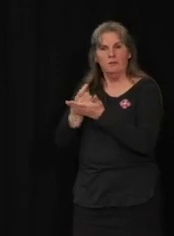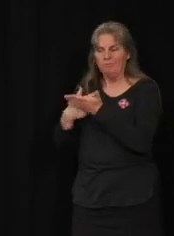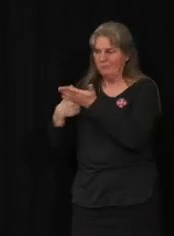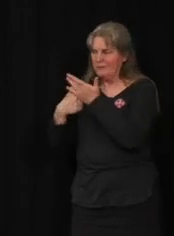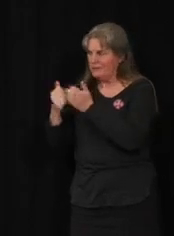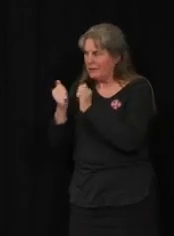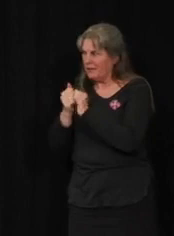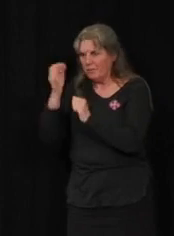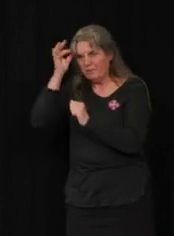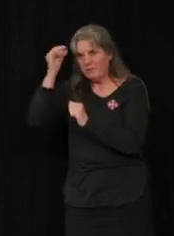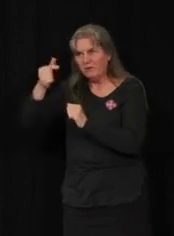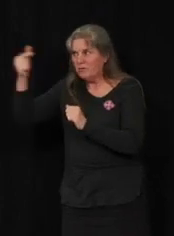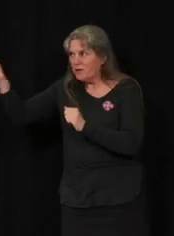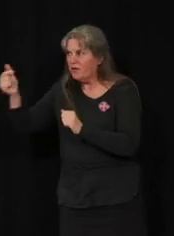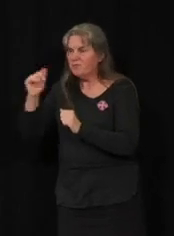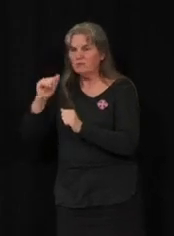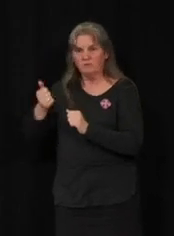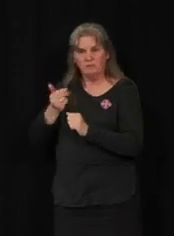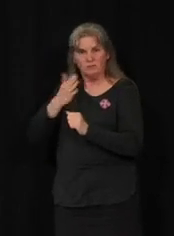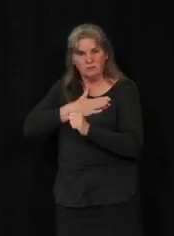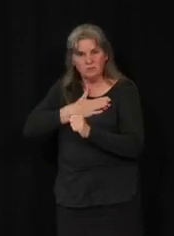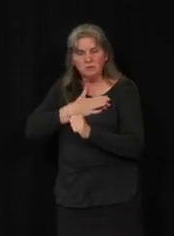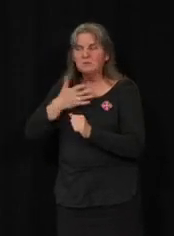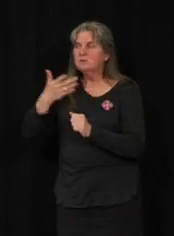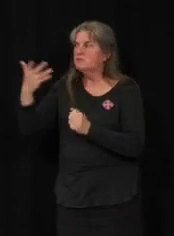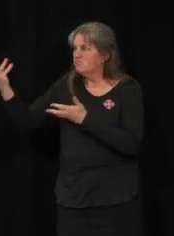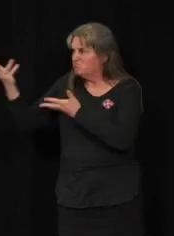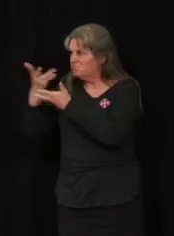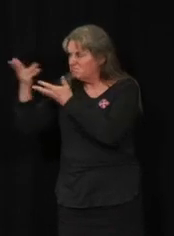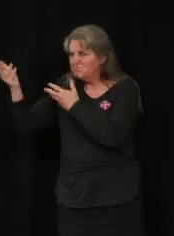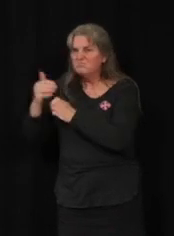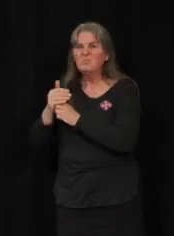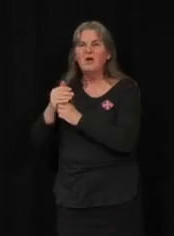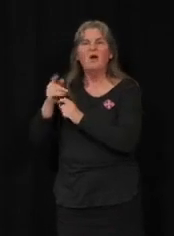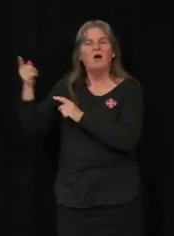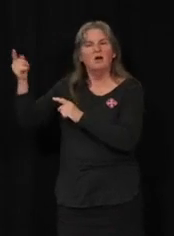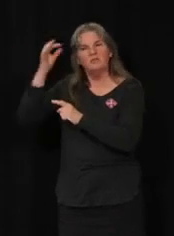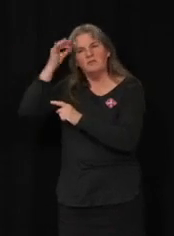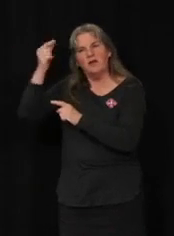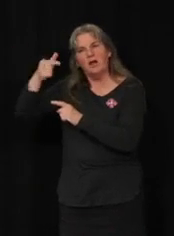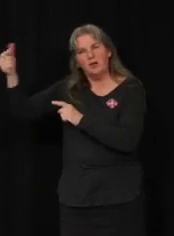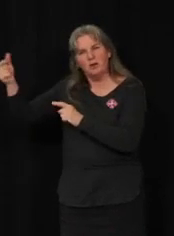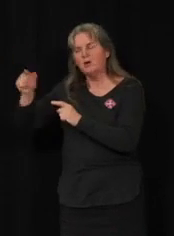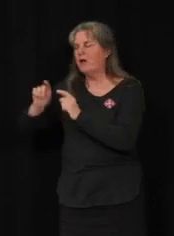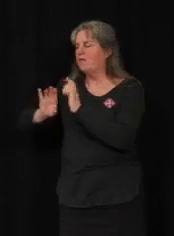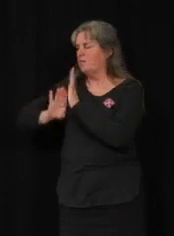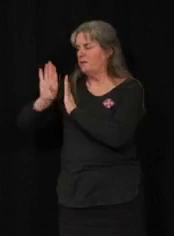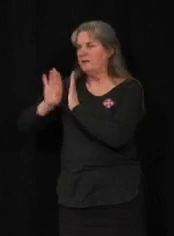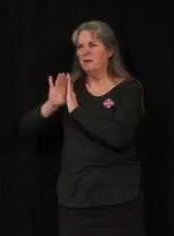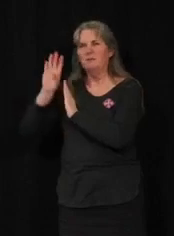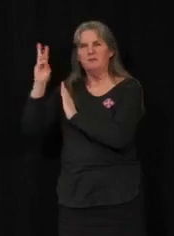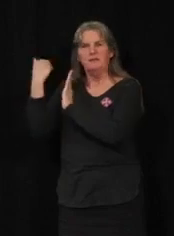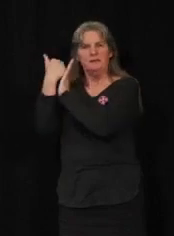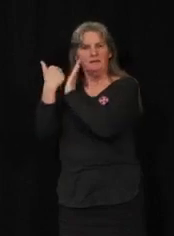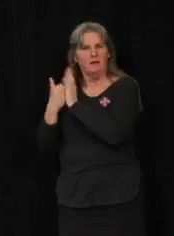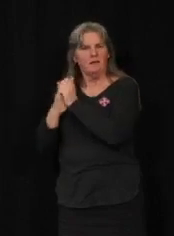Prime Minister as well. We had the guiding documents developed in that three week period that you speak of, which